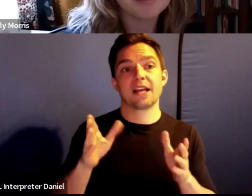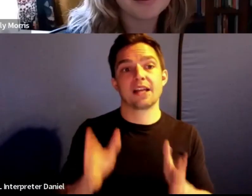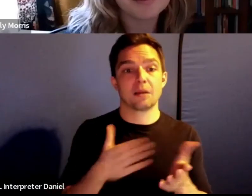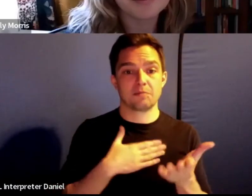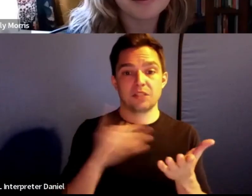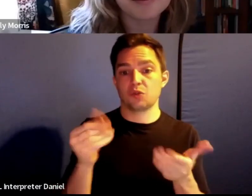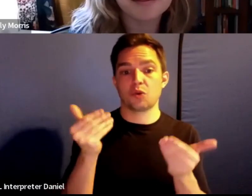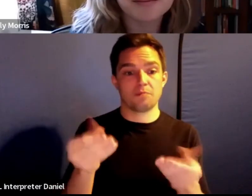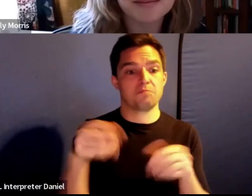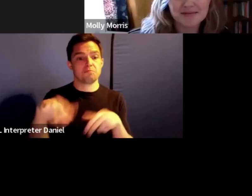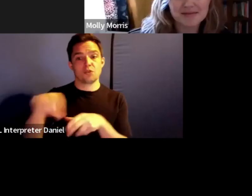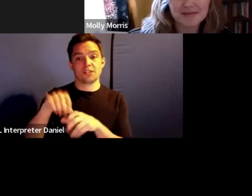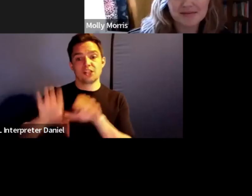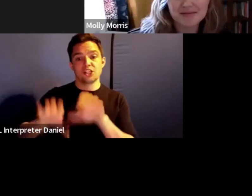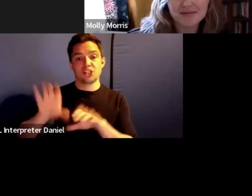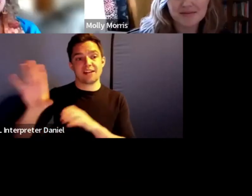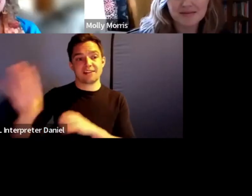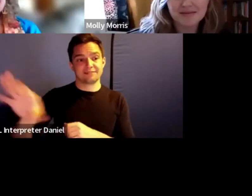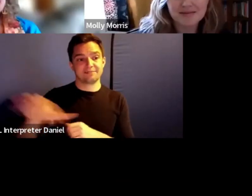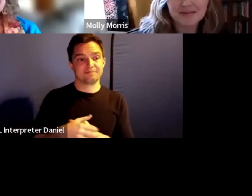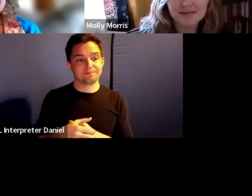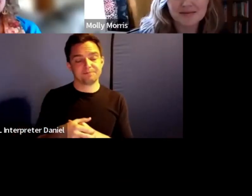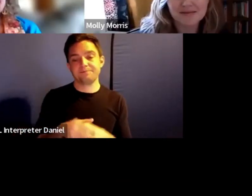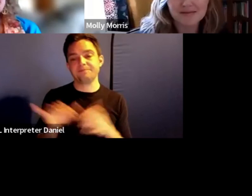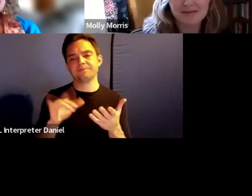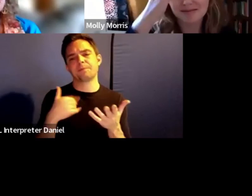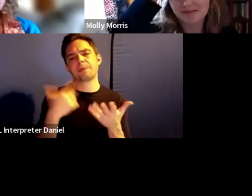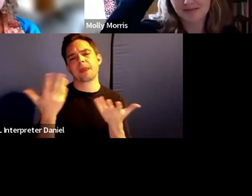them into chat. I want to call